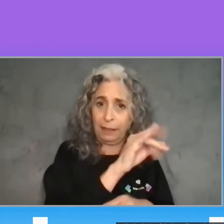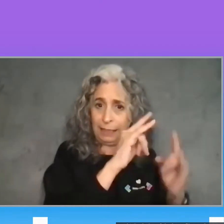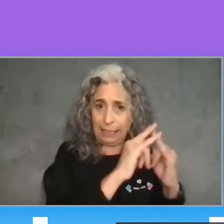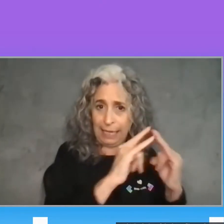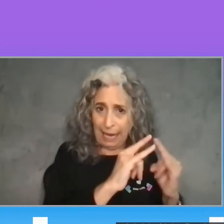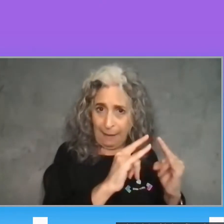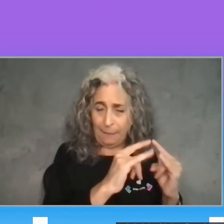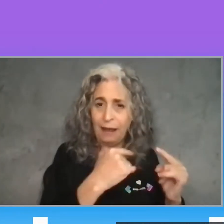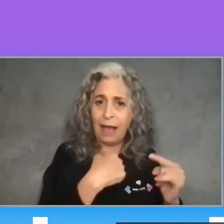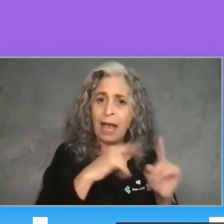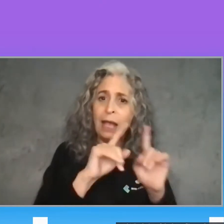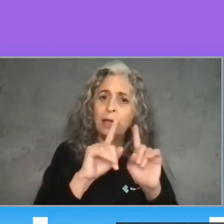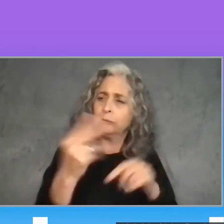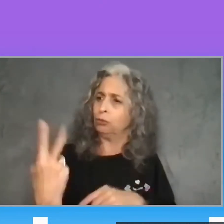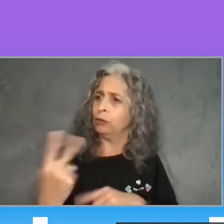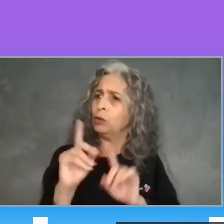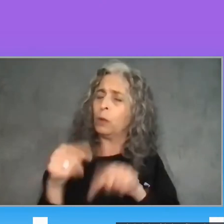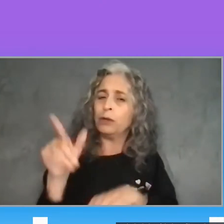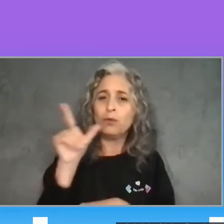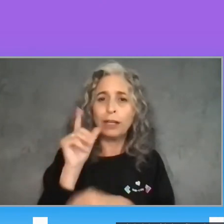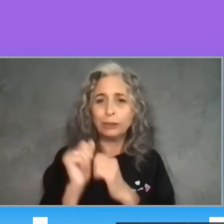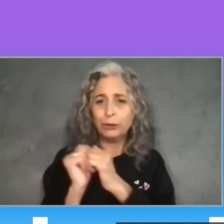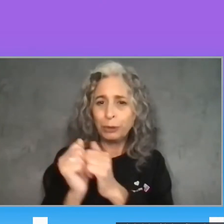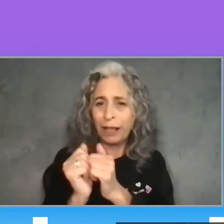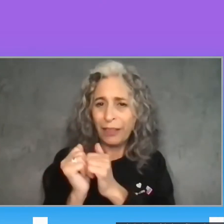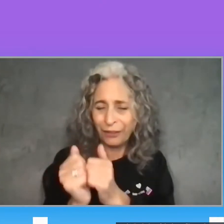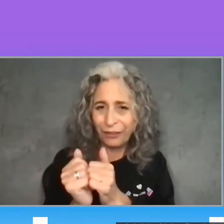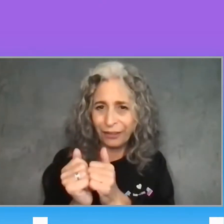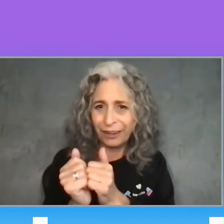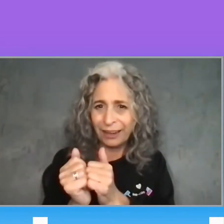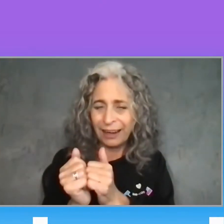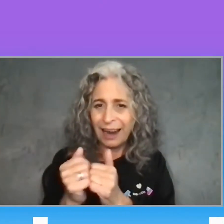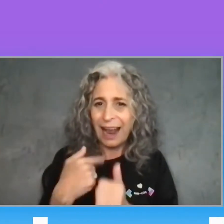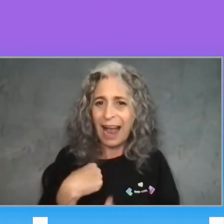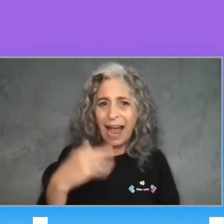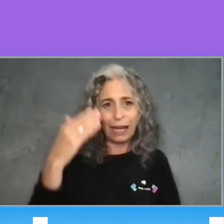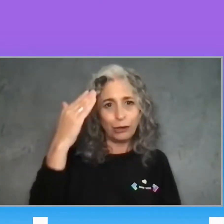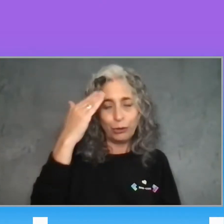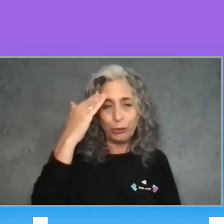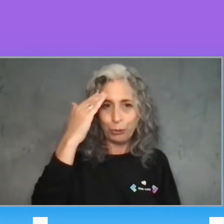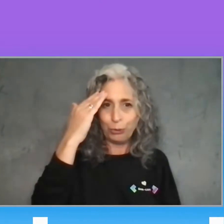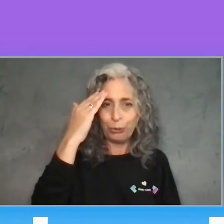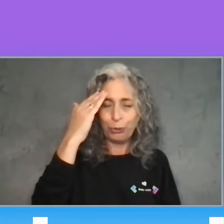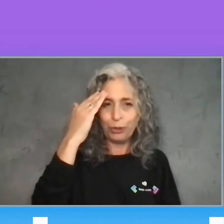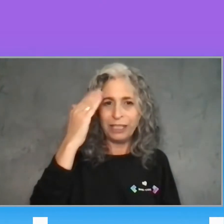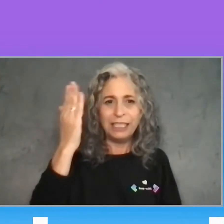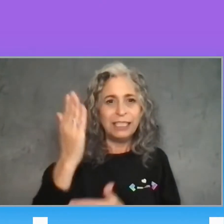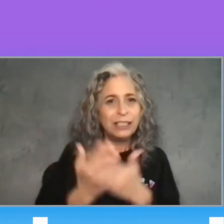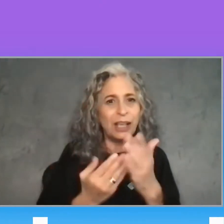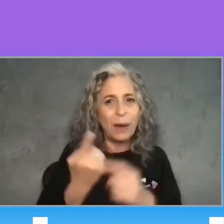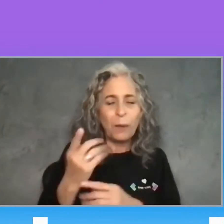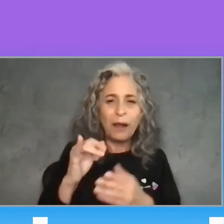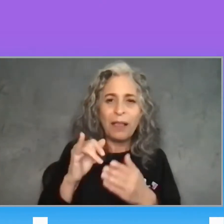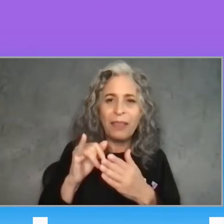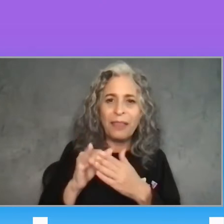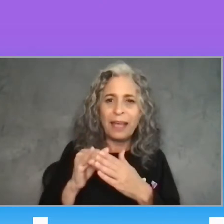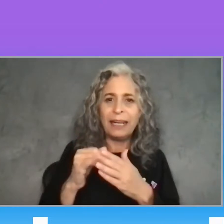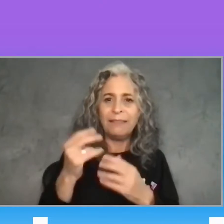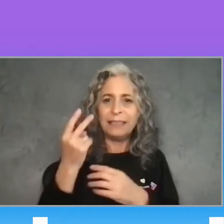out to lunch. And because I knew